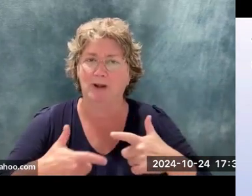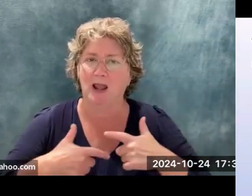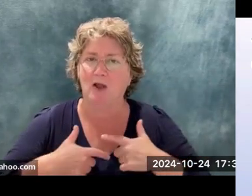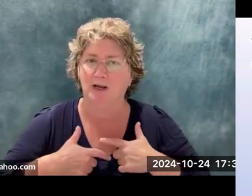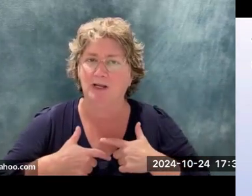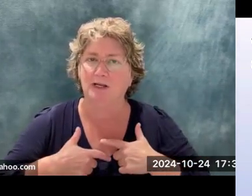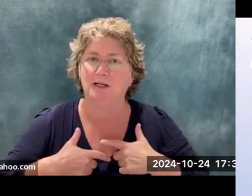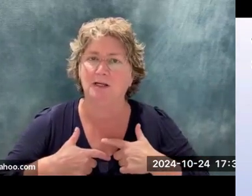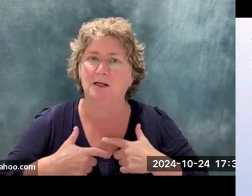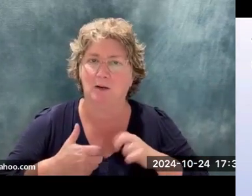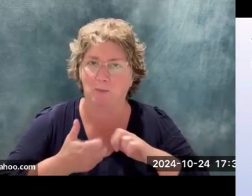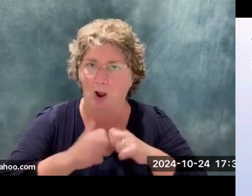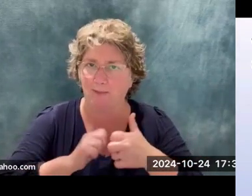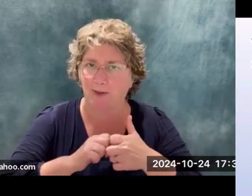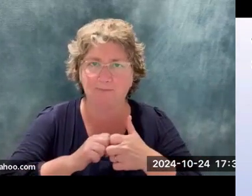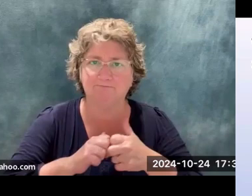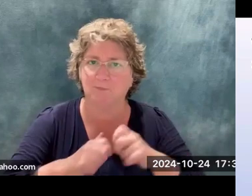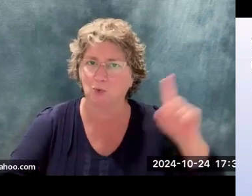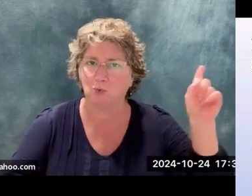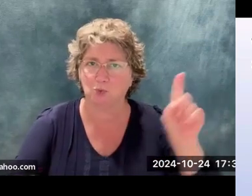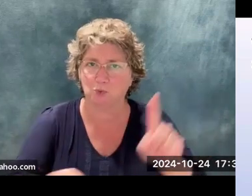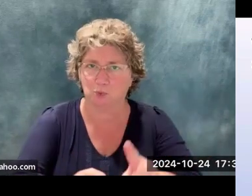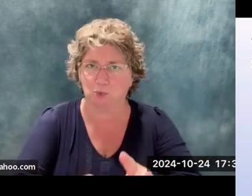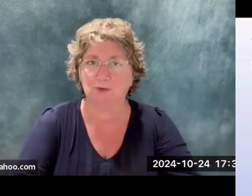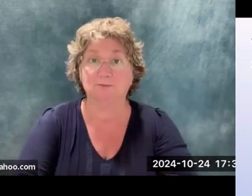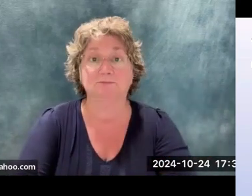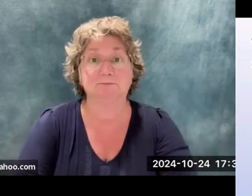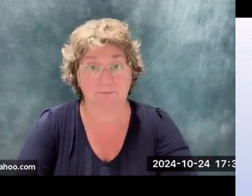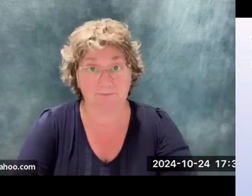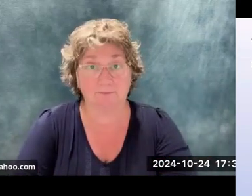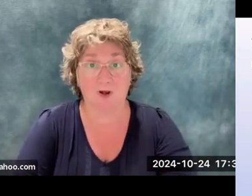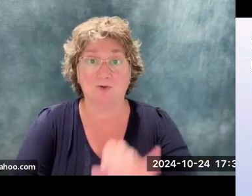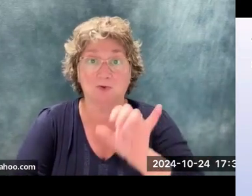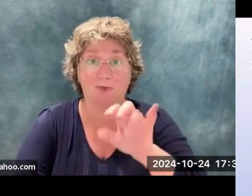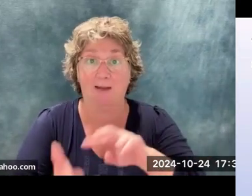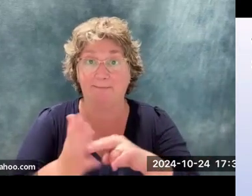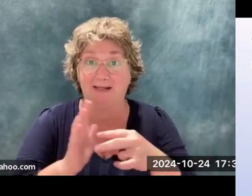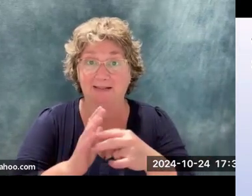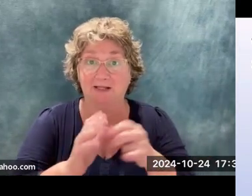So not only are you not going to get a sick from COVID-19,